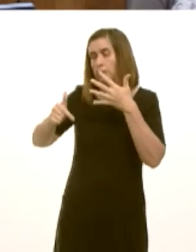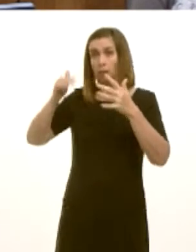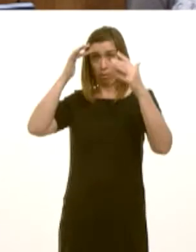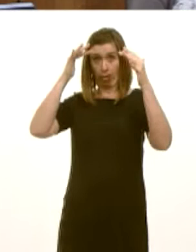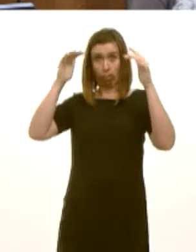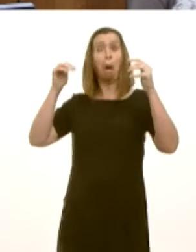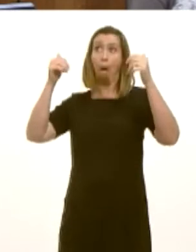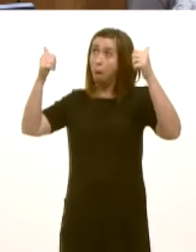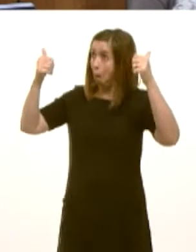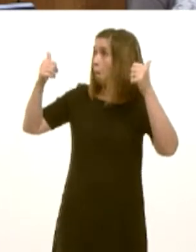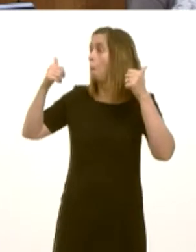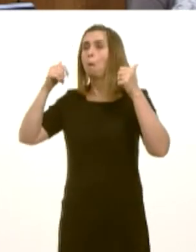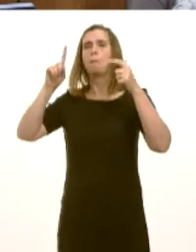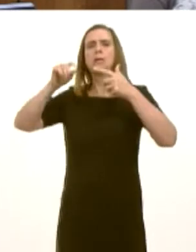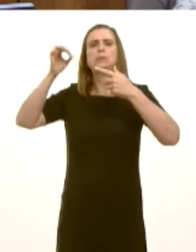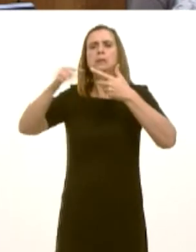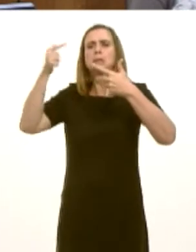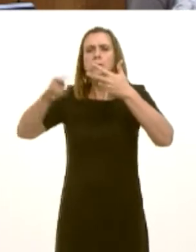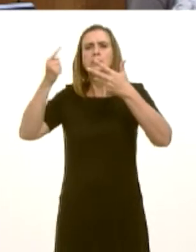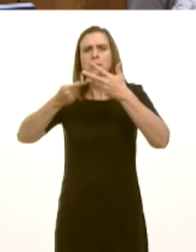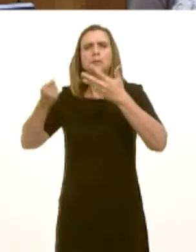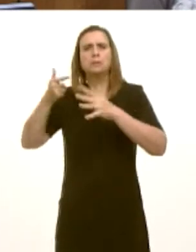detail, but we remain open, of course, to discussion.